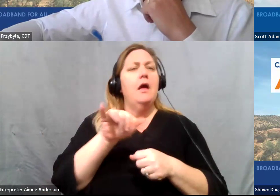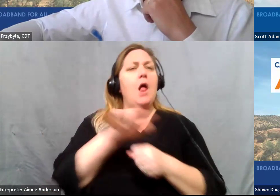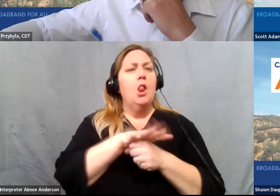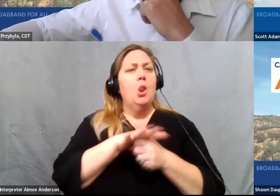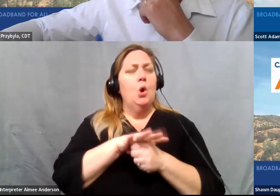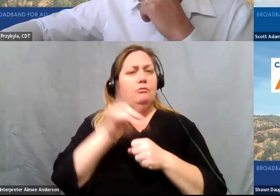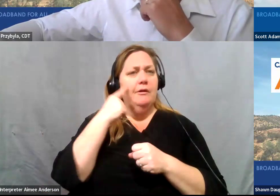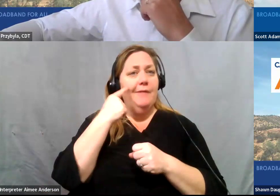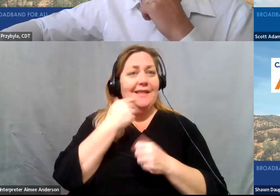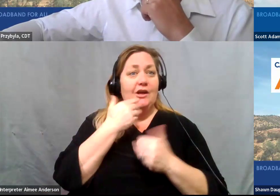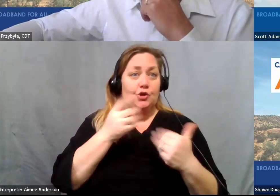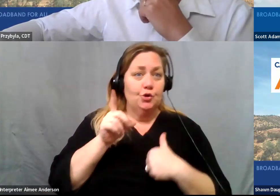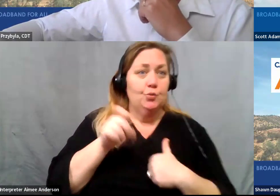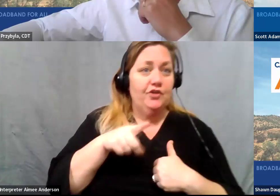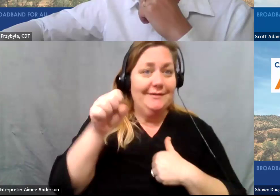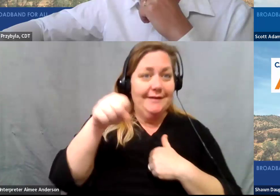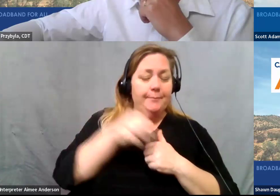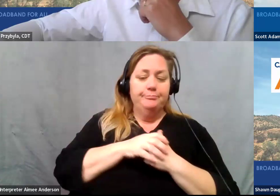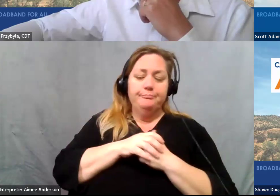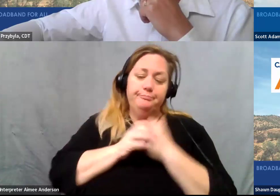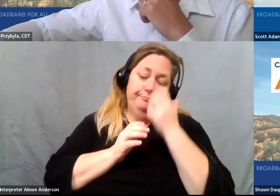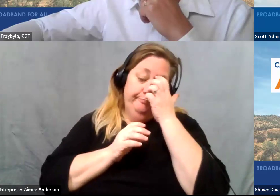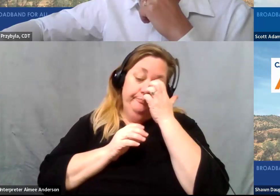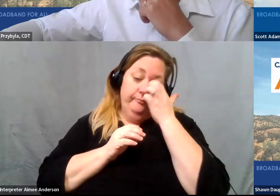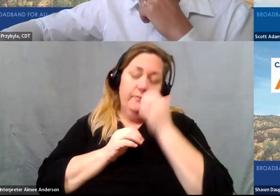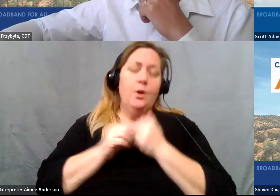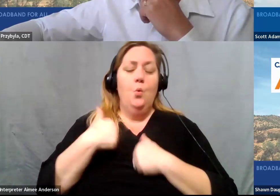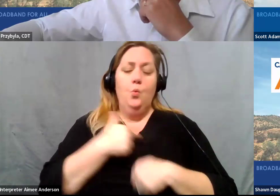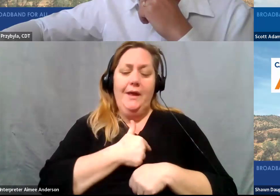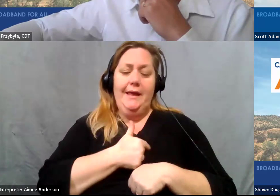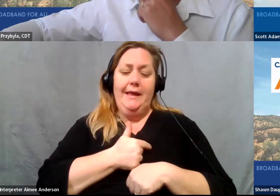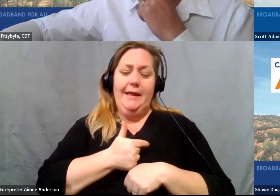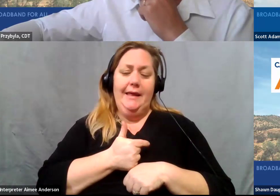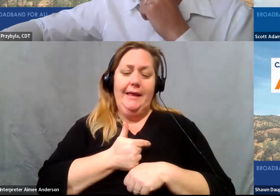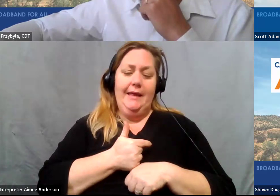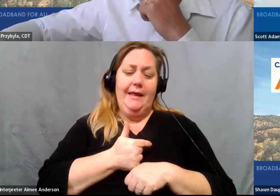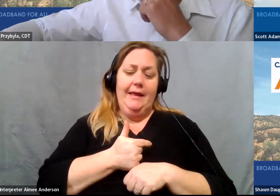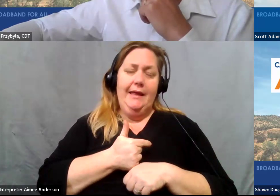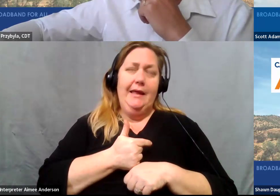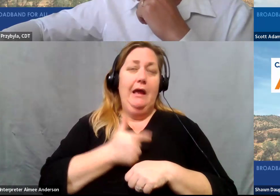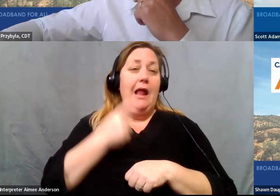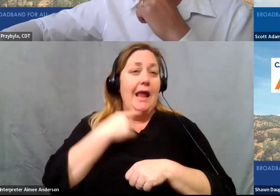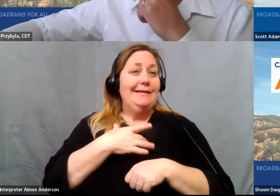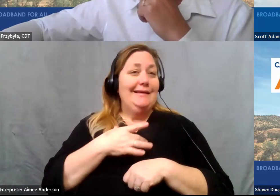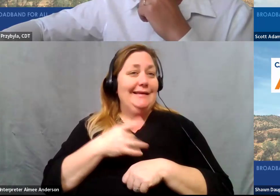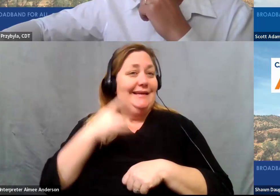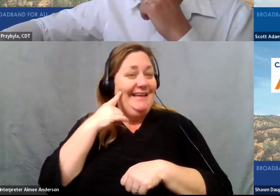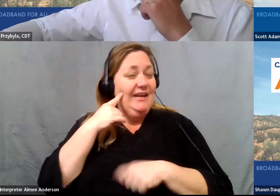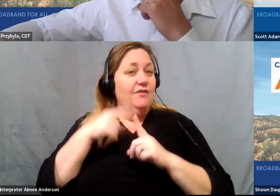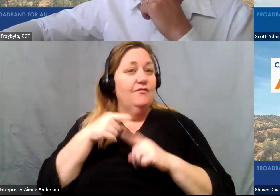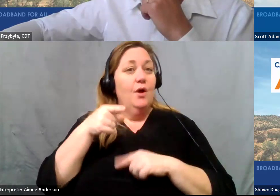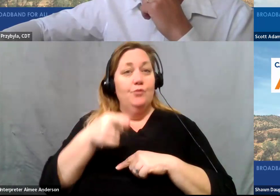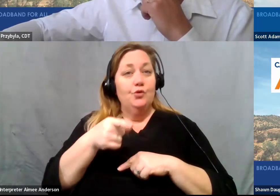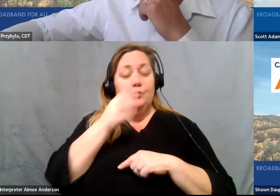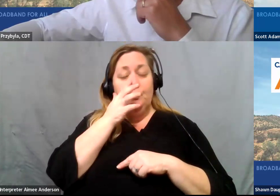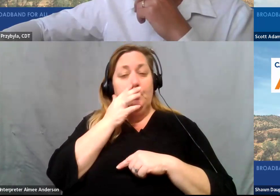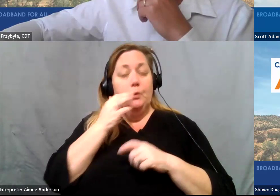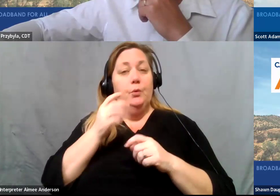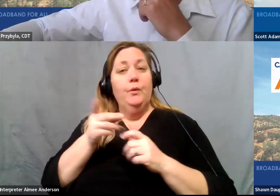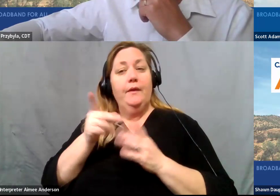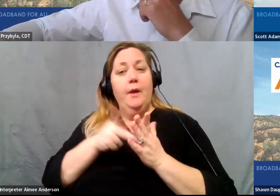question. We would like to hear from you on that we're gonna go out with the program design surveys